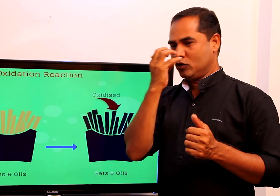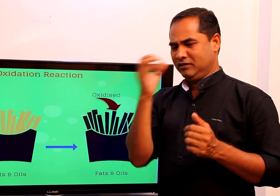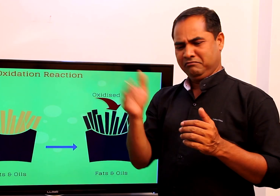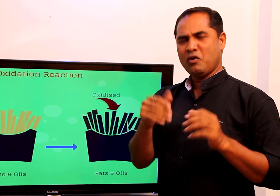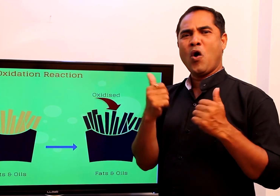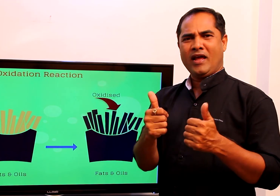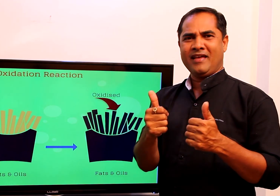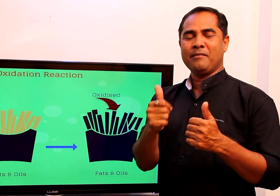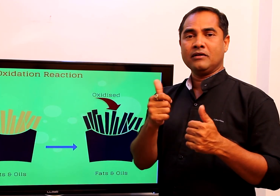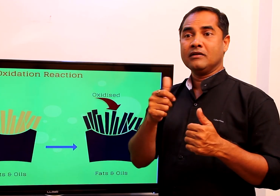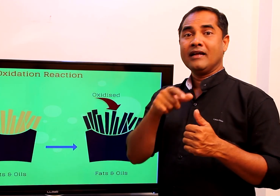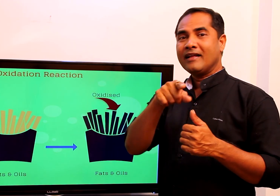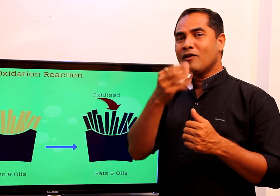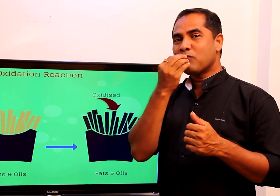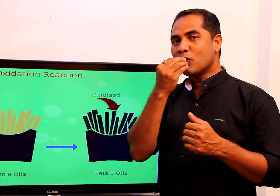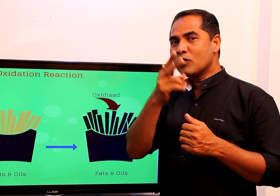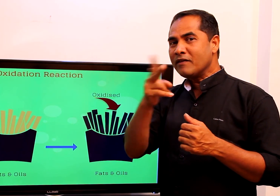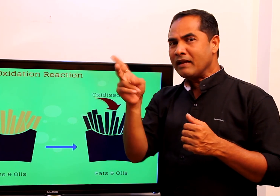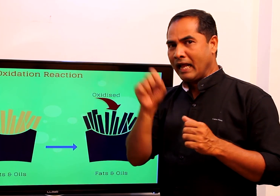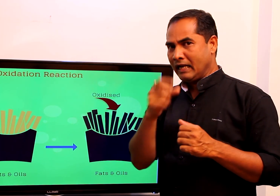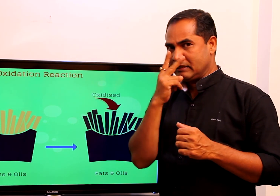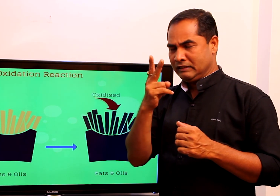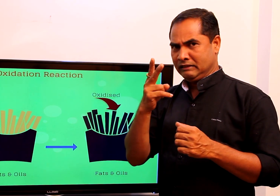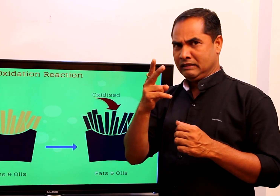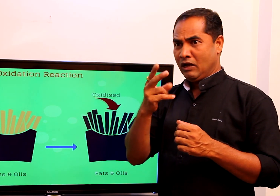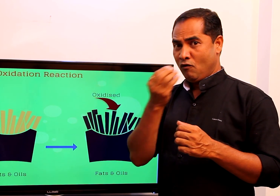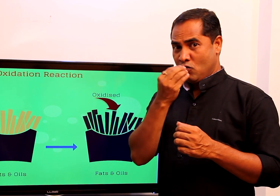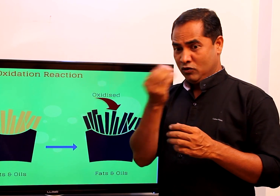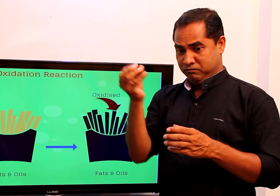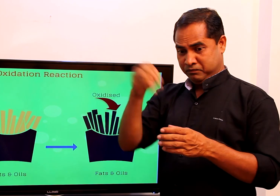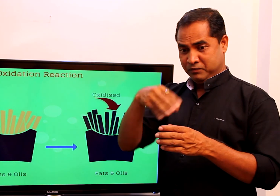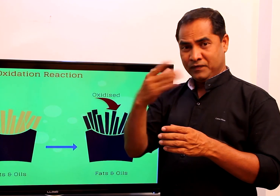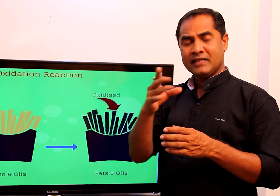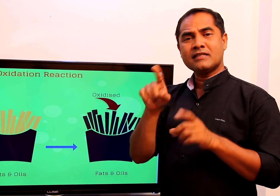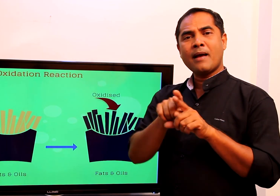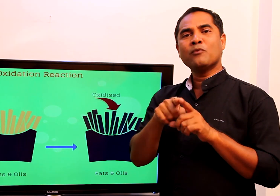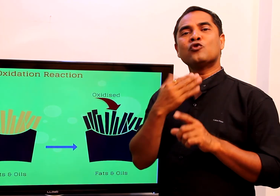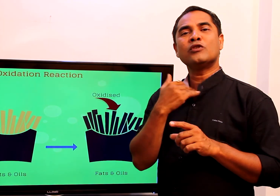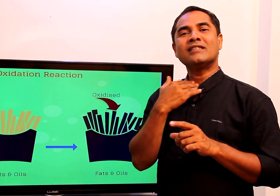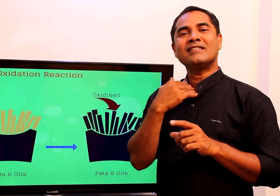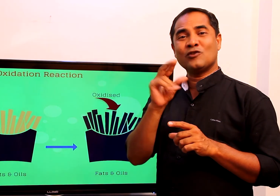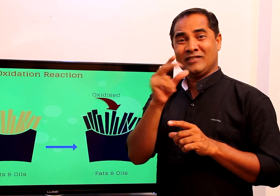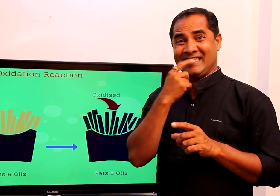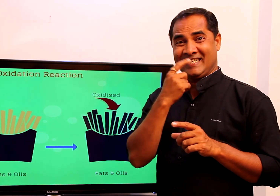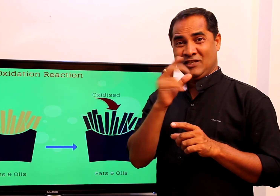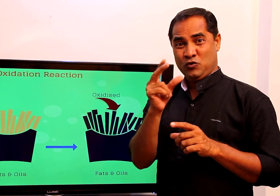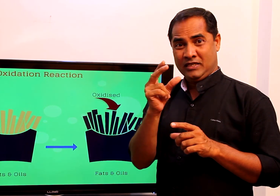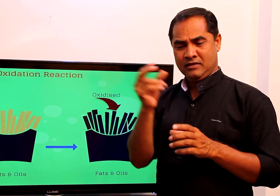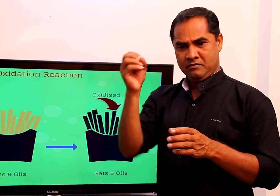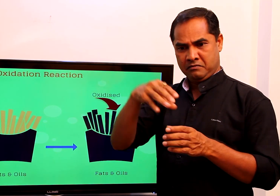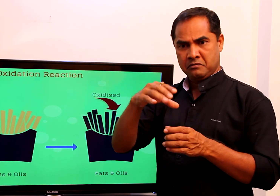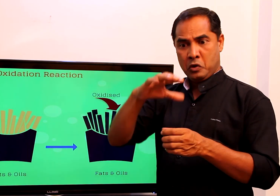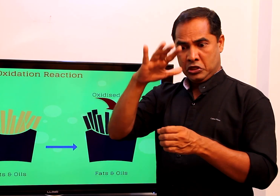you need to prevent contact with oxygen, for an example - jams and other things,